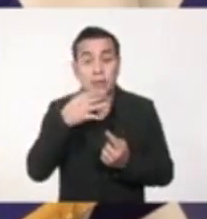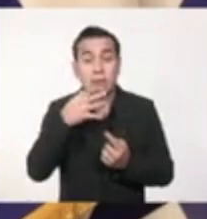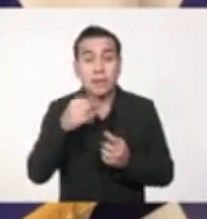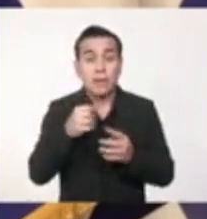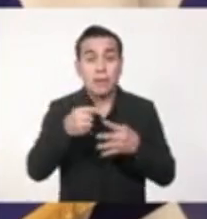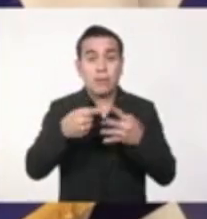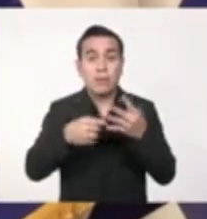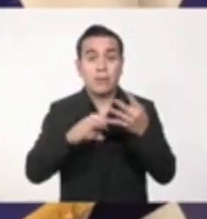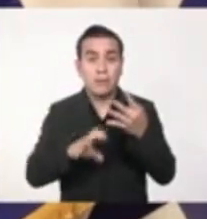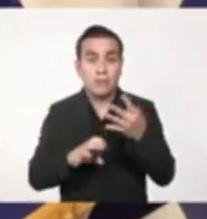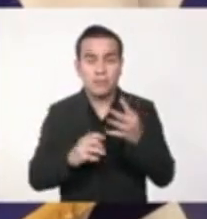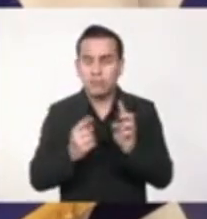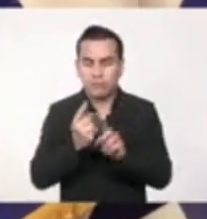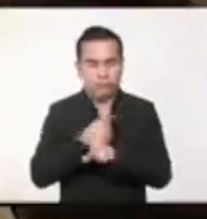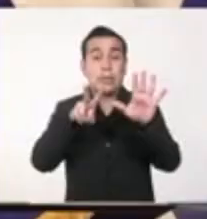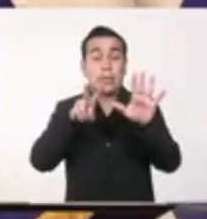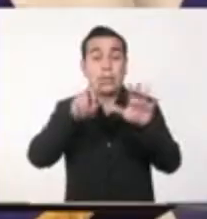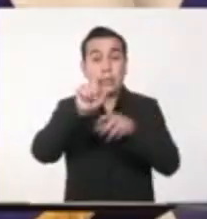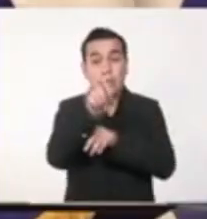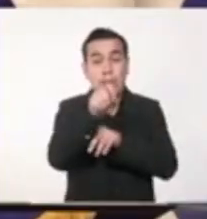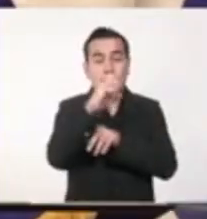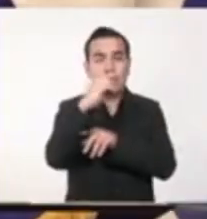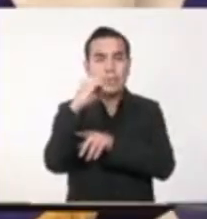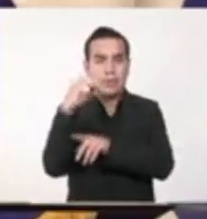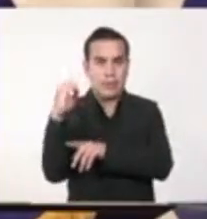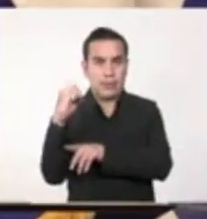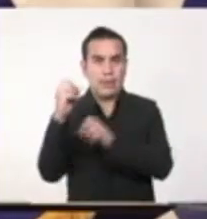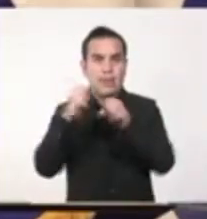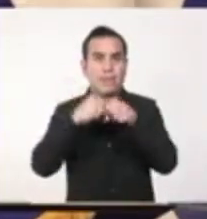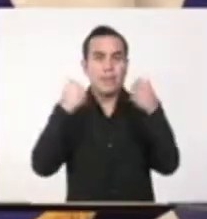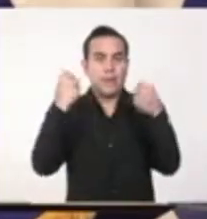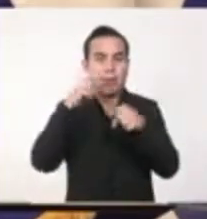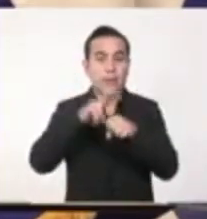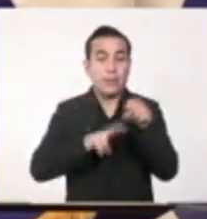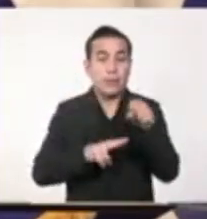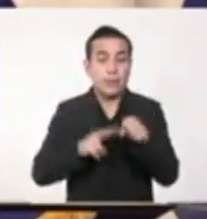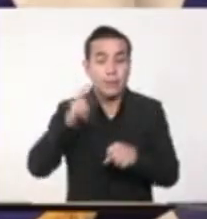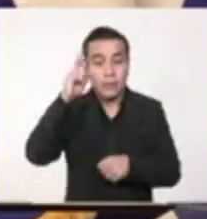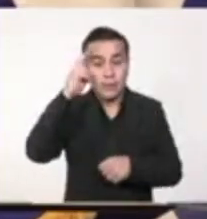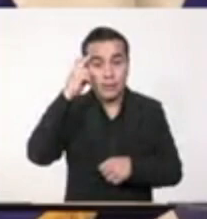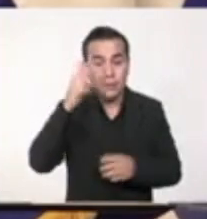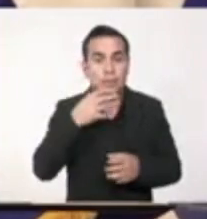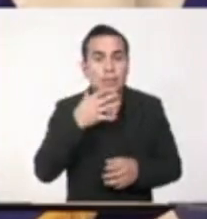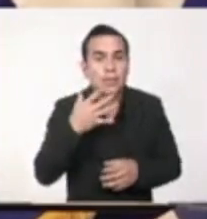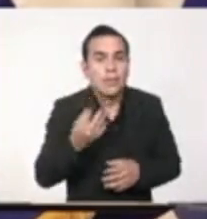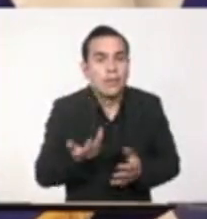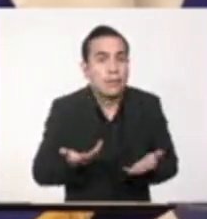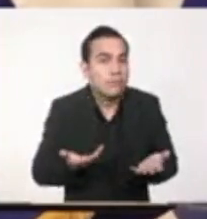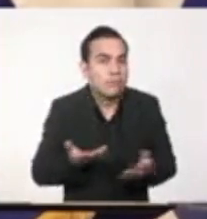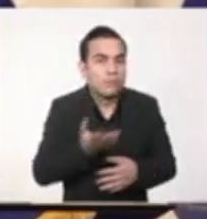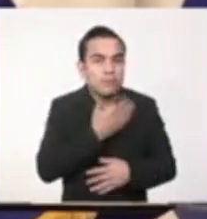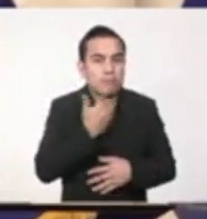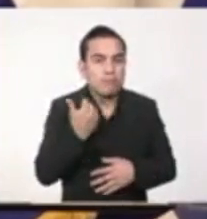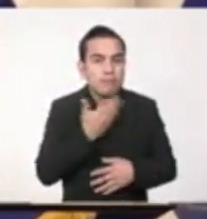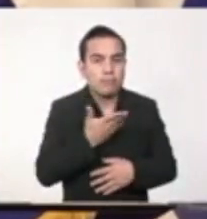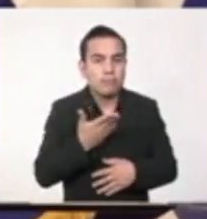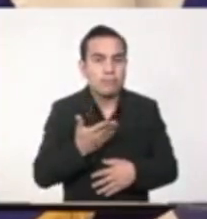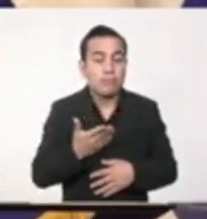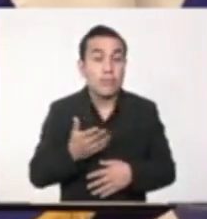wanted to solve. Now they are scandalized because the debt external is twenty billion , they stole thirty seven thousand. We would pay the foreign debt, which were